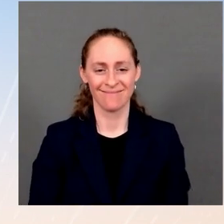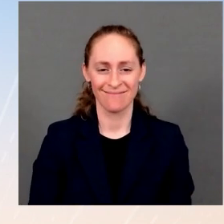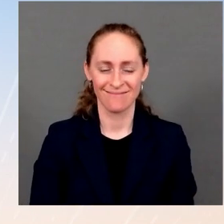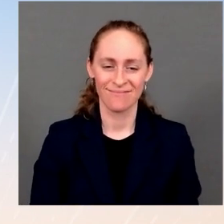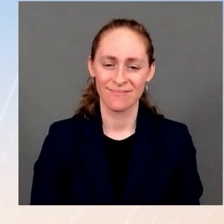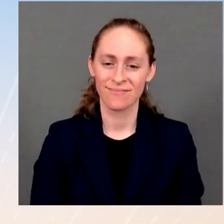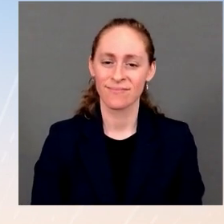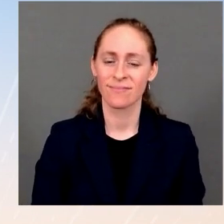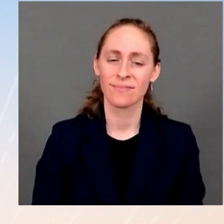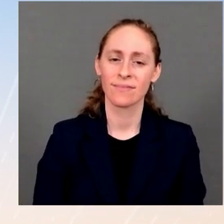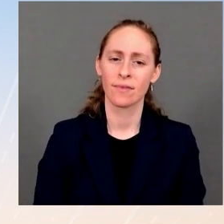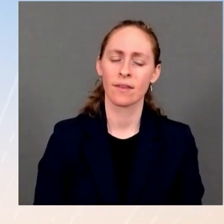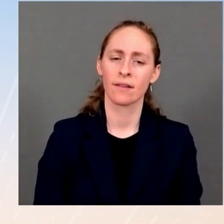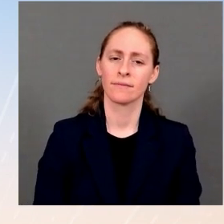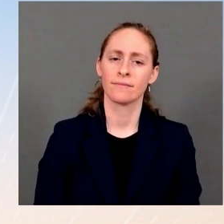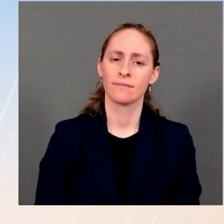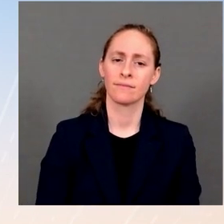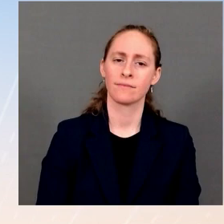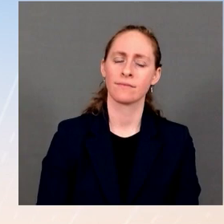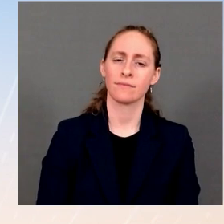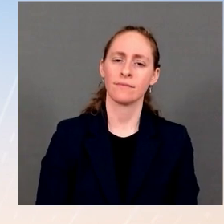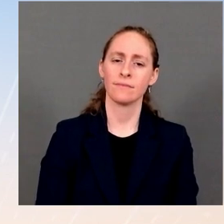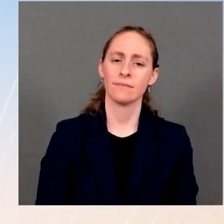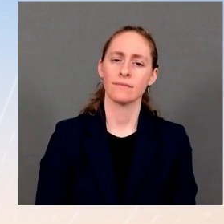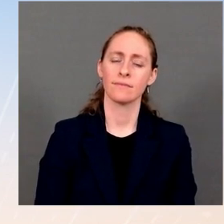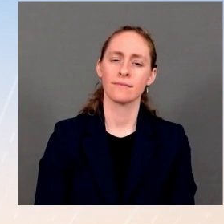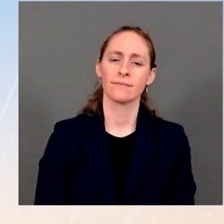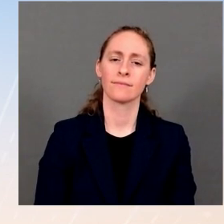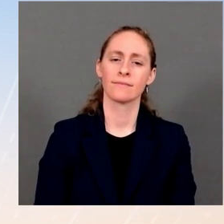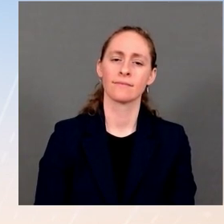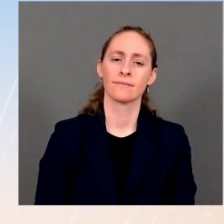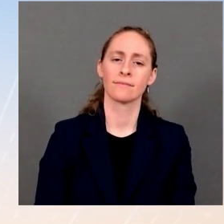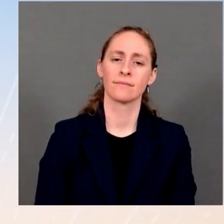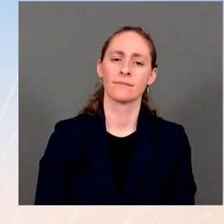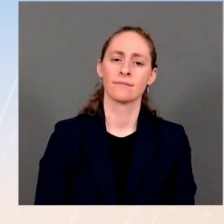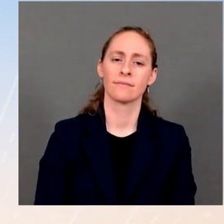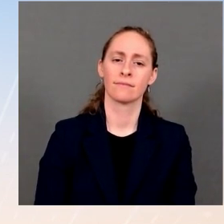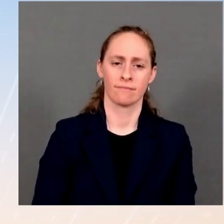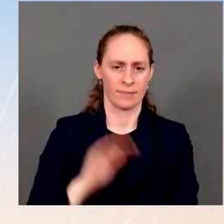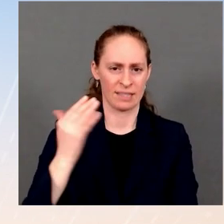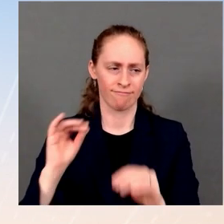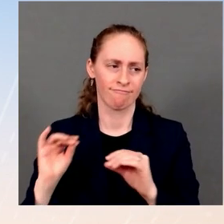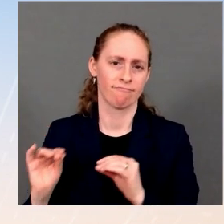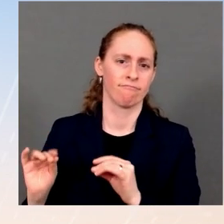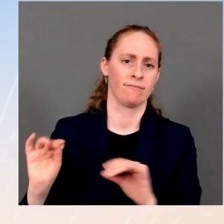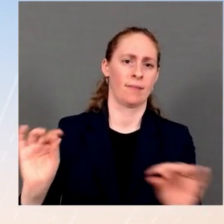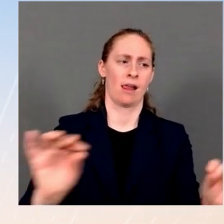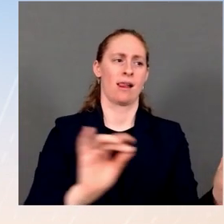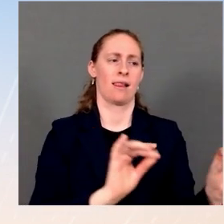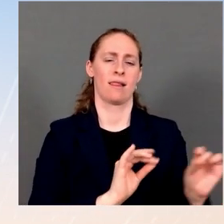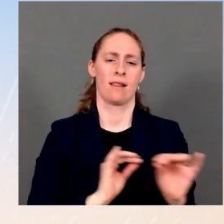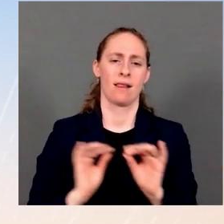and Pacific coasts, as well as Gulf of Mexico. How significant of a loss would that be? What is the White House doing to keep those in the bill?